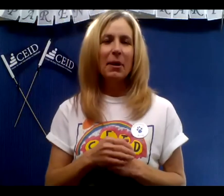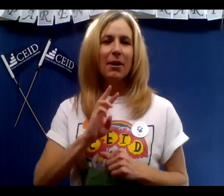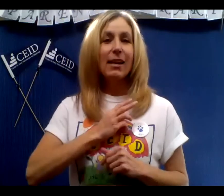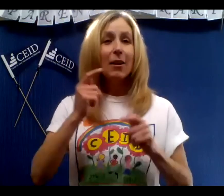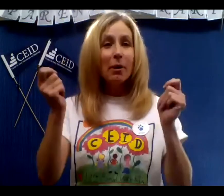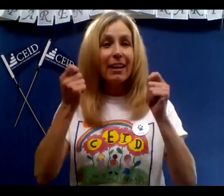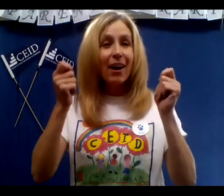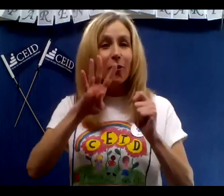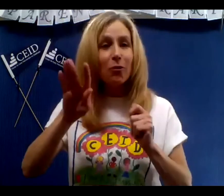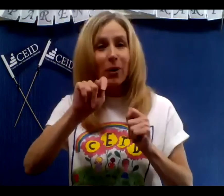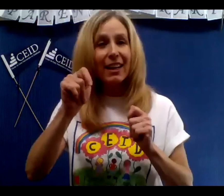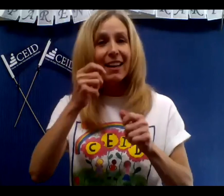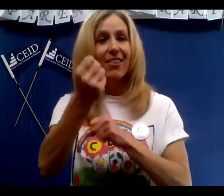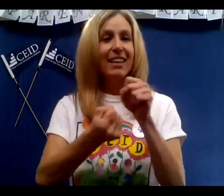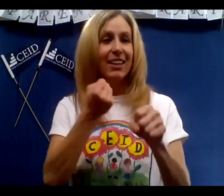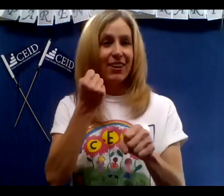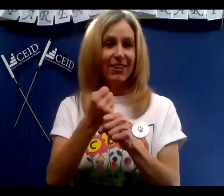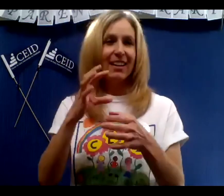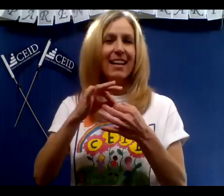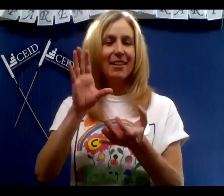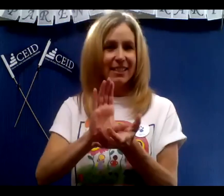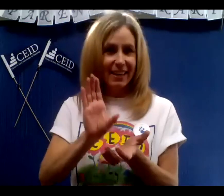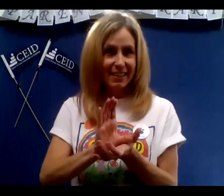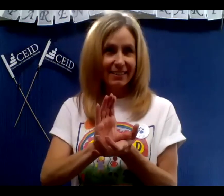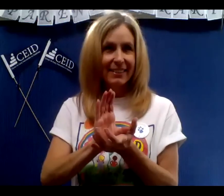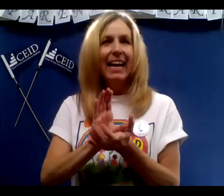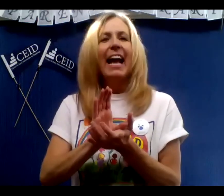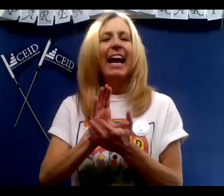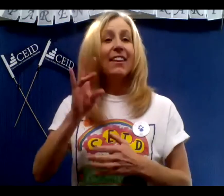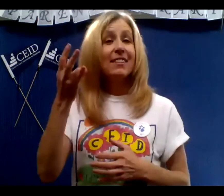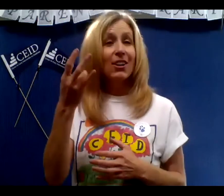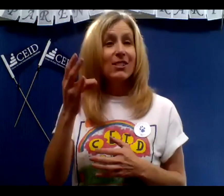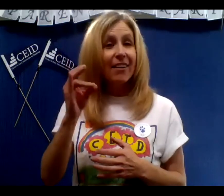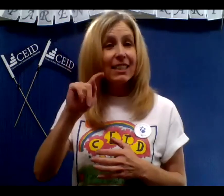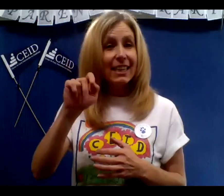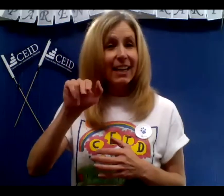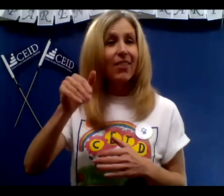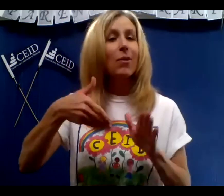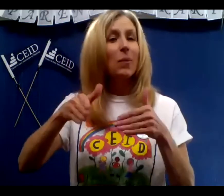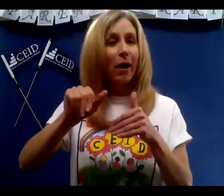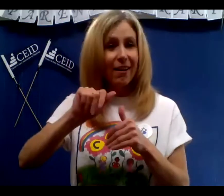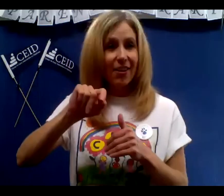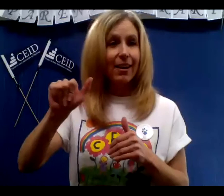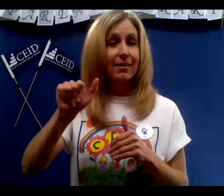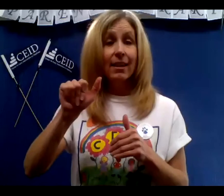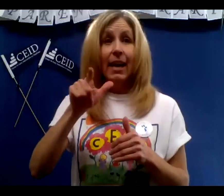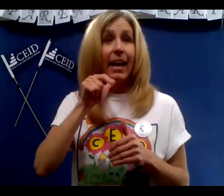We are celebrating our 40th year of CEID. And this is our 17th walk-a-thon.